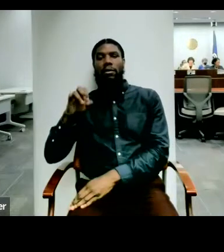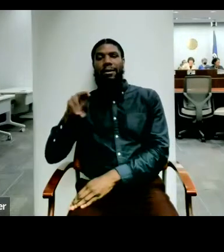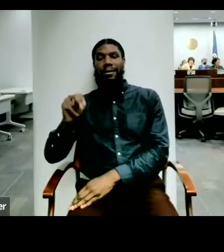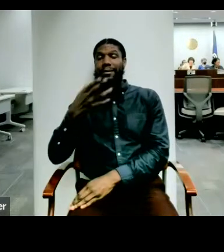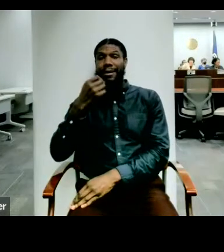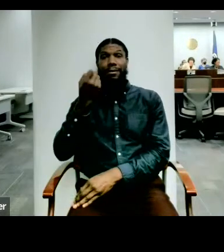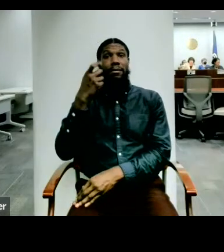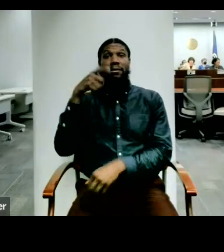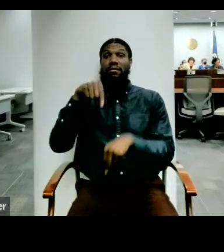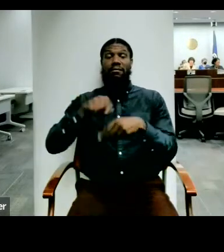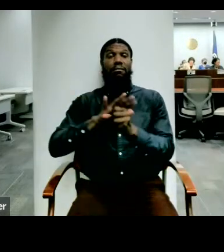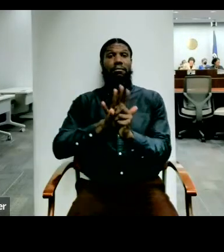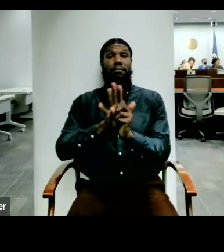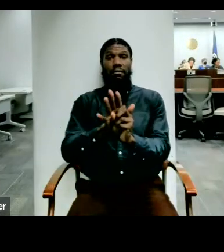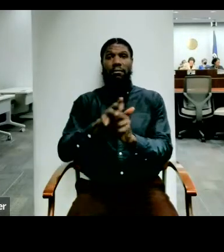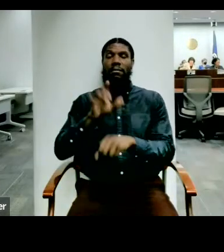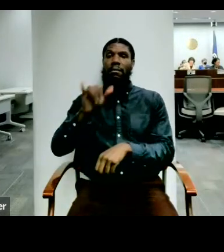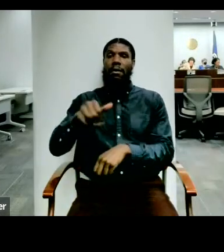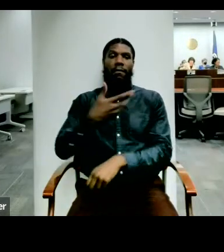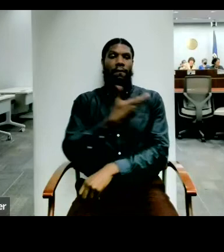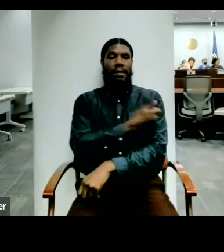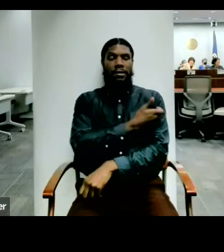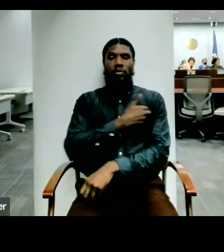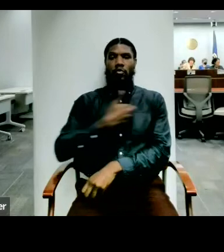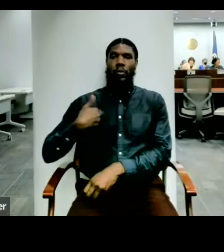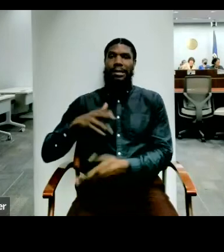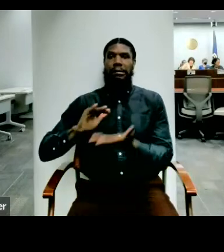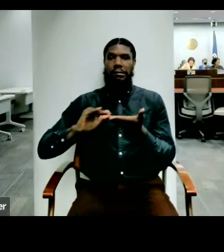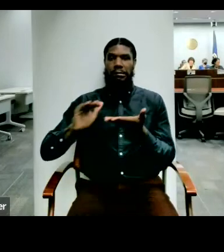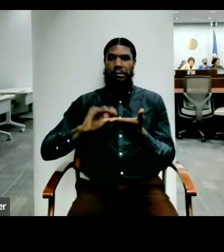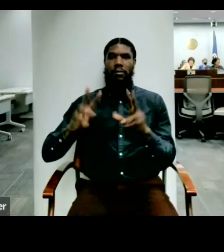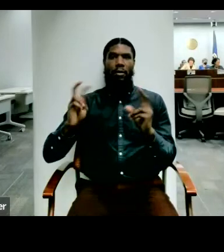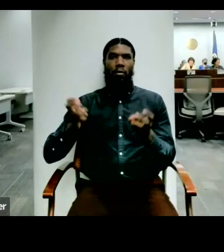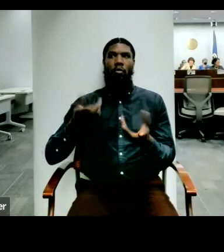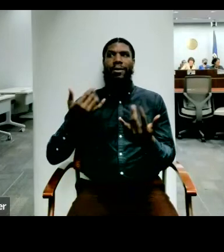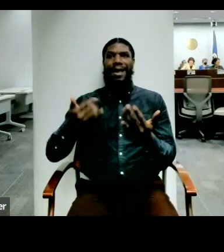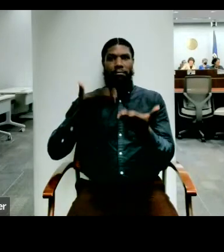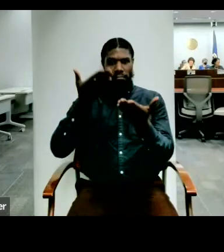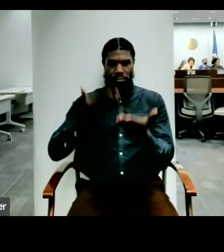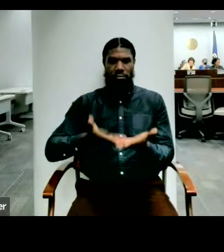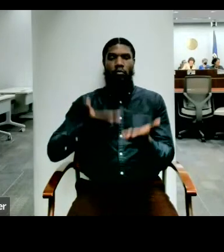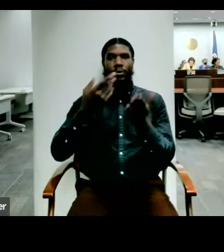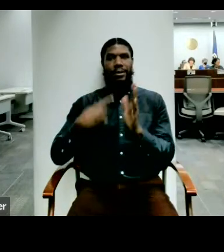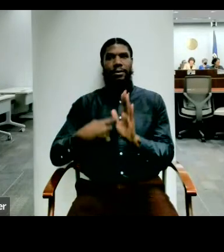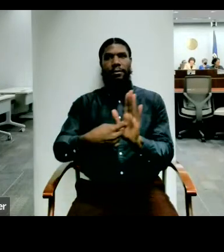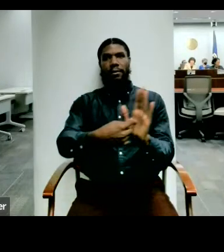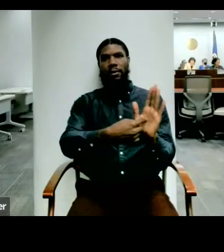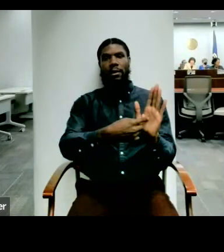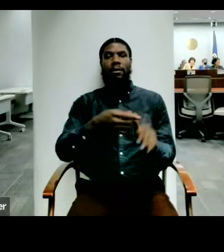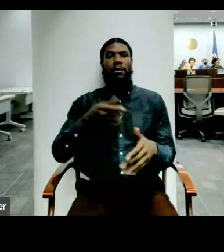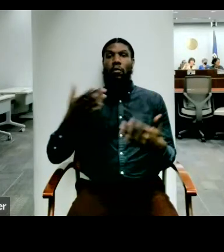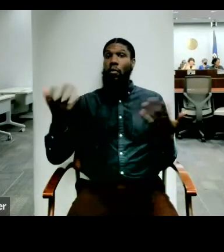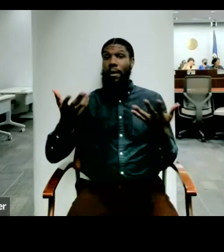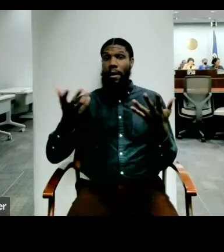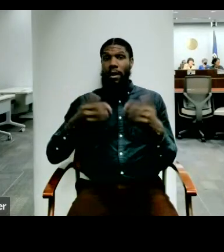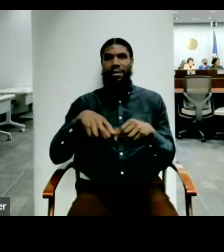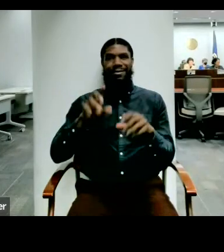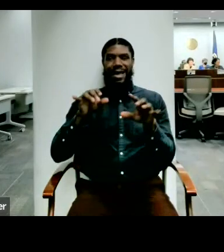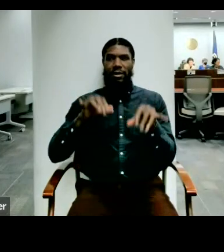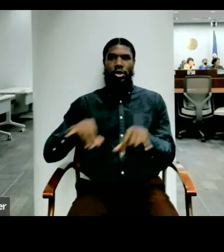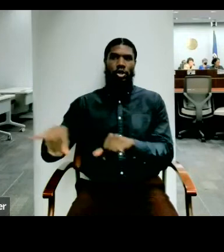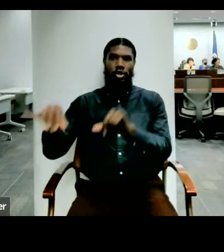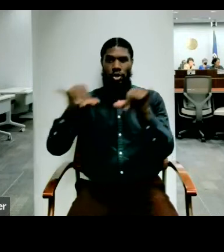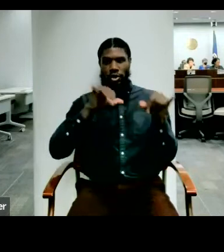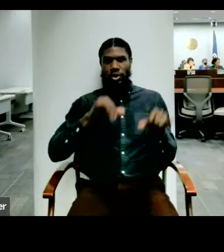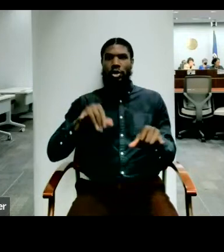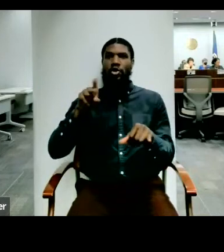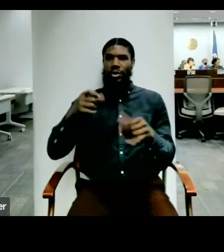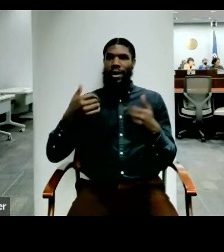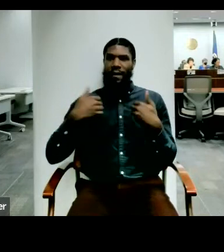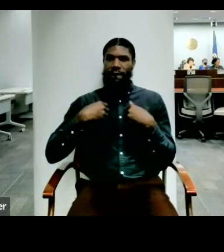religious issues have demonstrated um that that standard really does need to have another look.